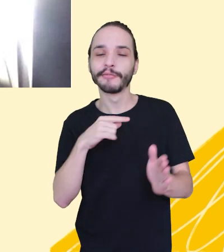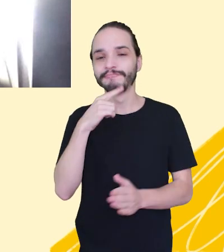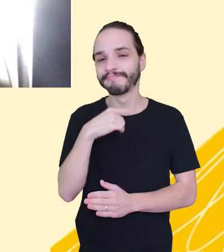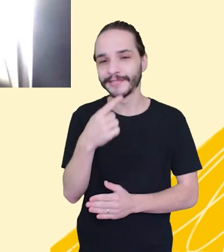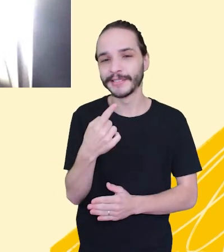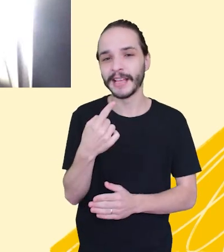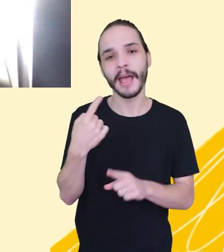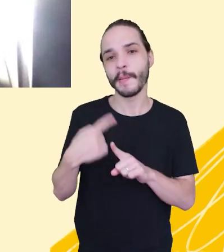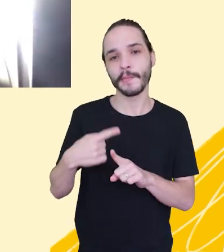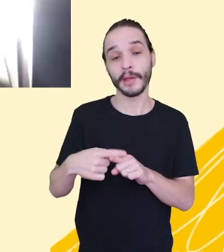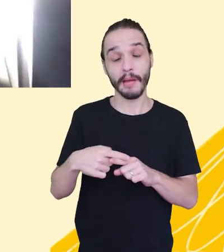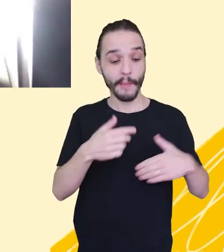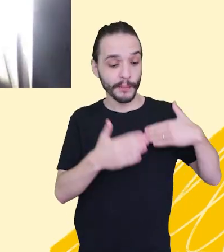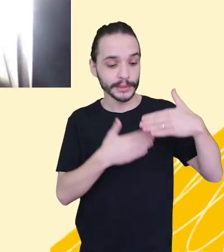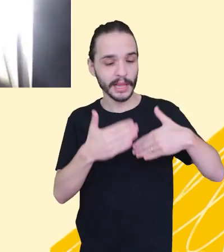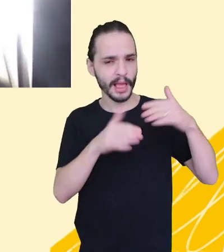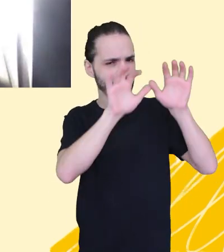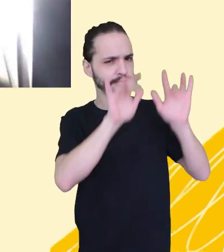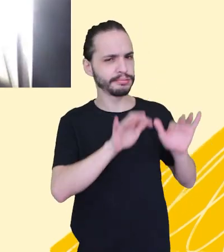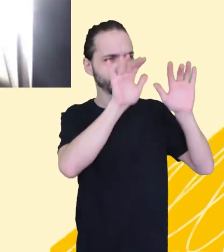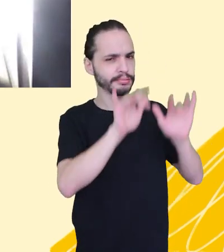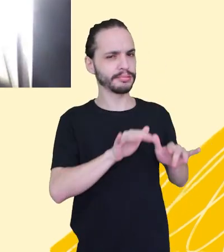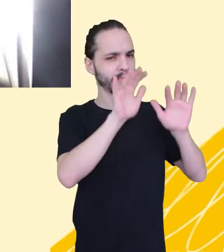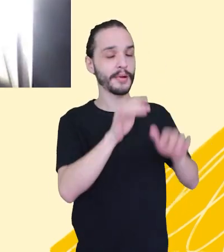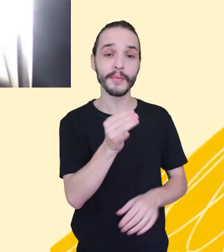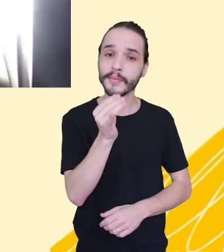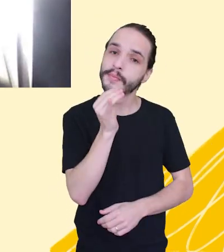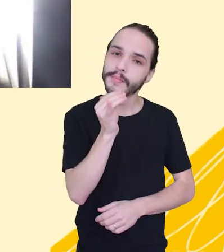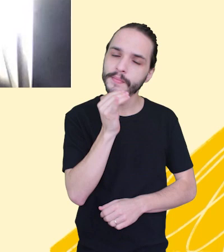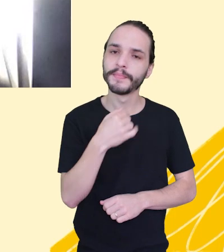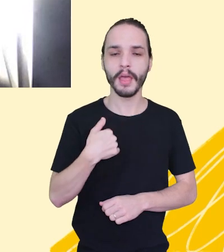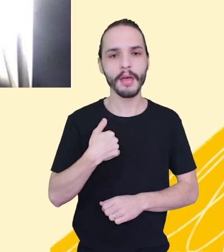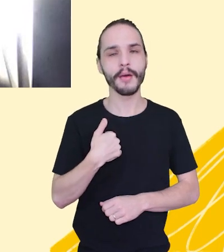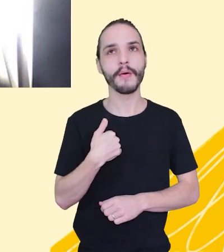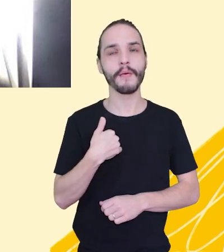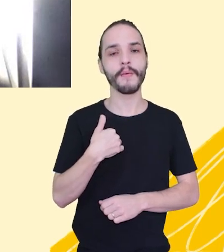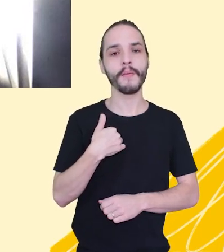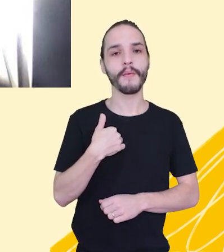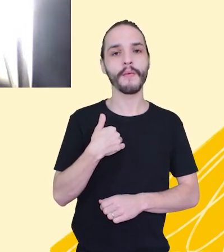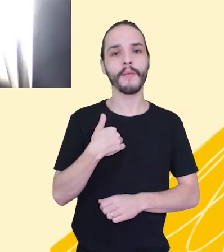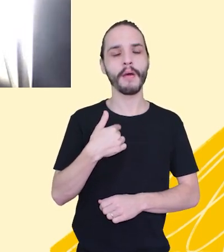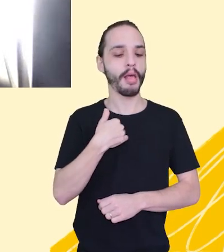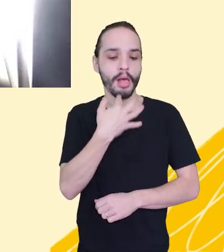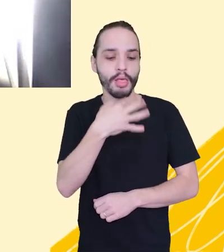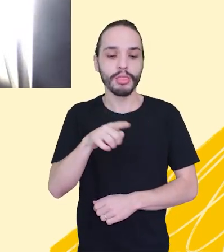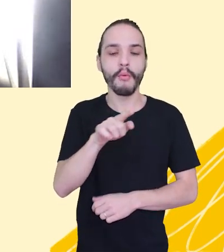I mean during the writing process, normally I don't know the space, for example.